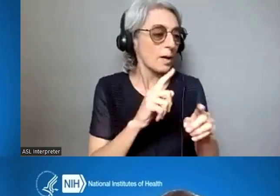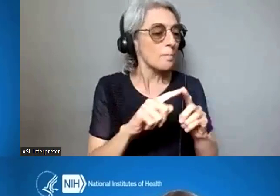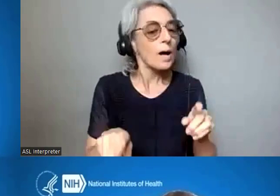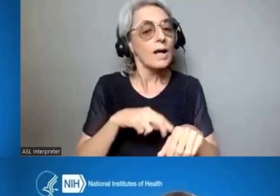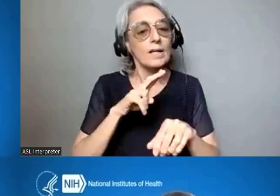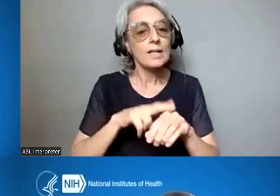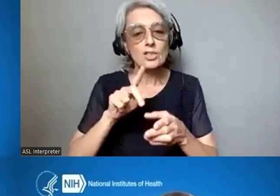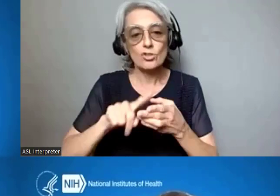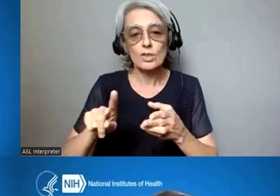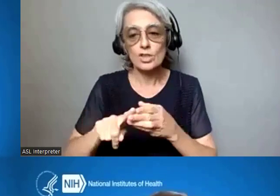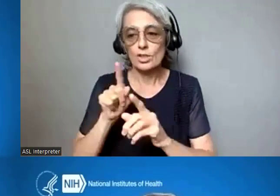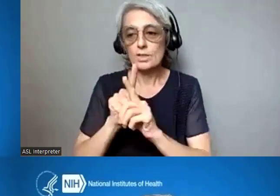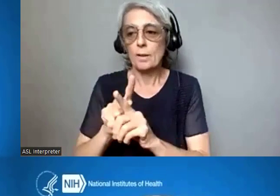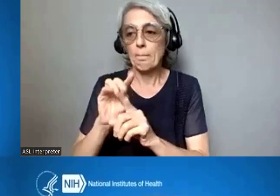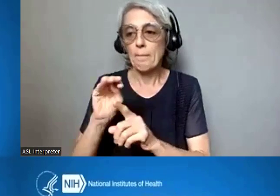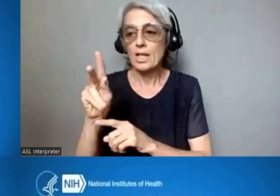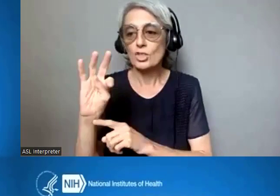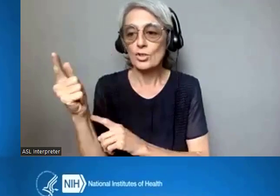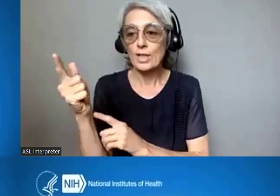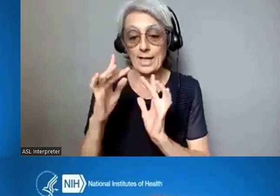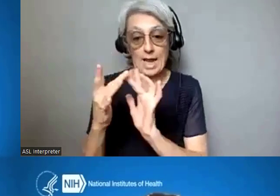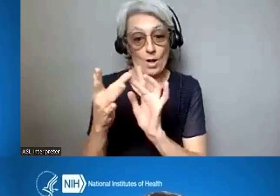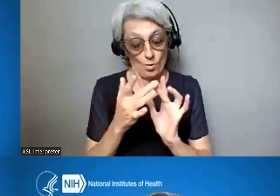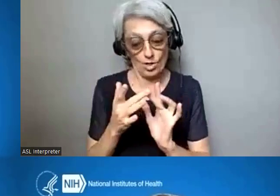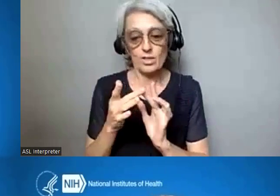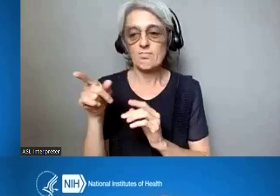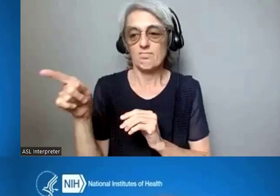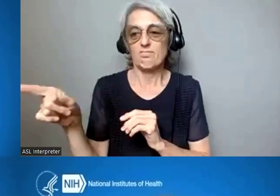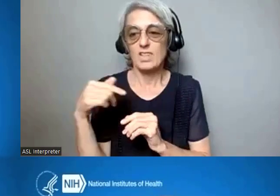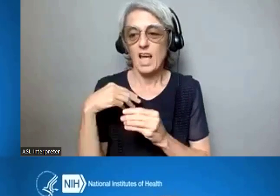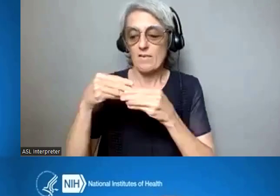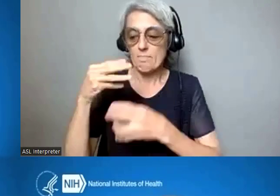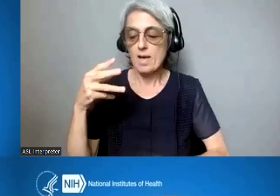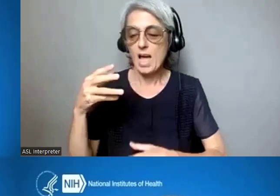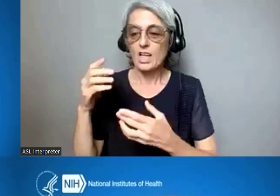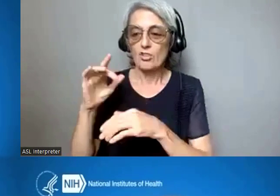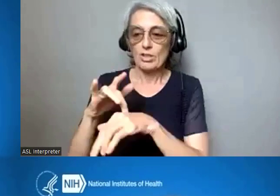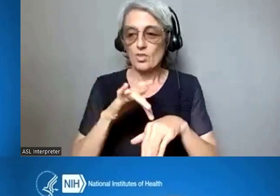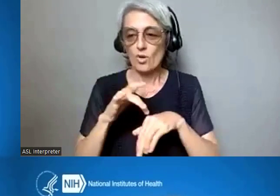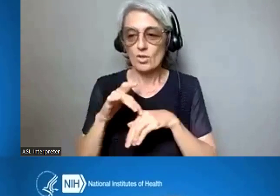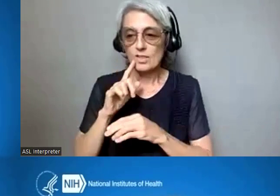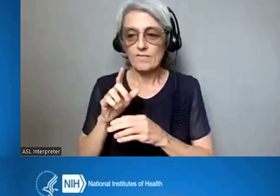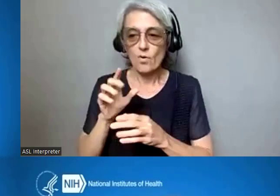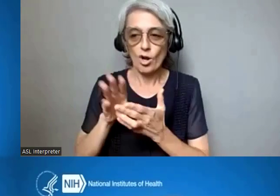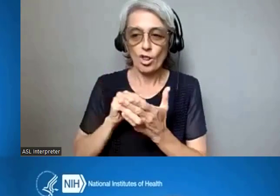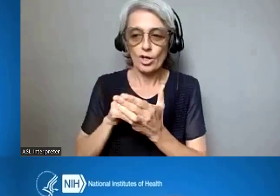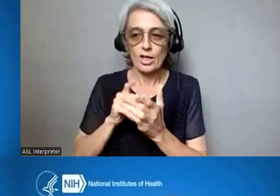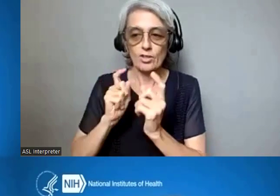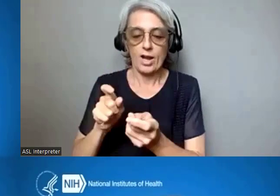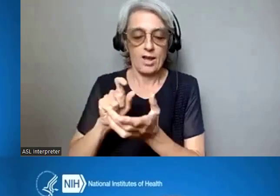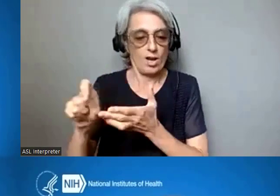has a number of resources for grant writing. I should also add, and it's in the extra slides